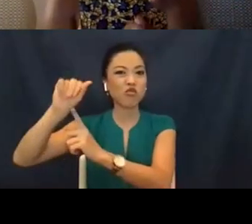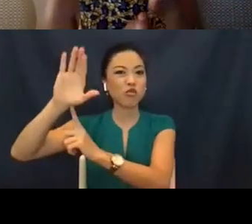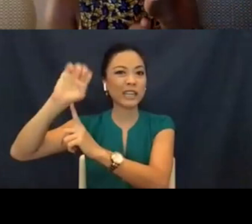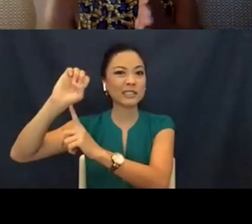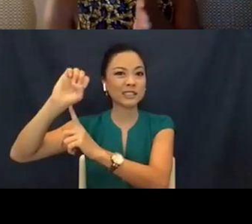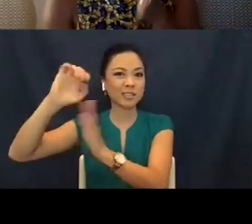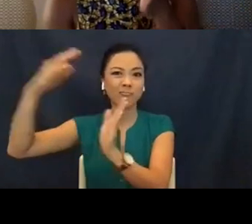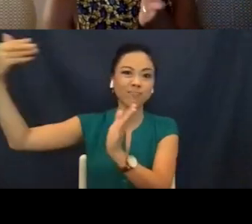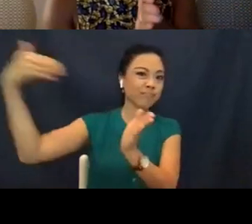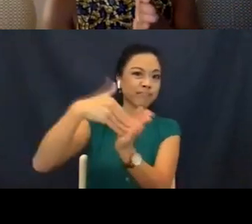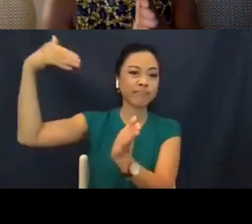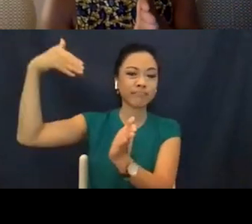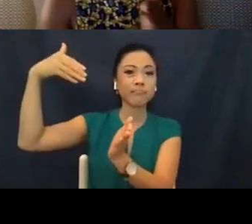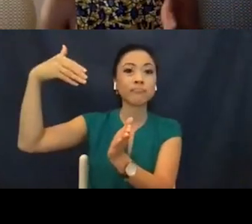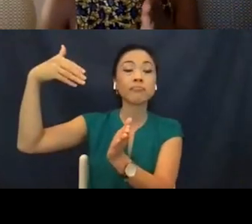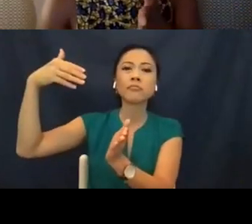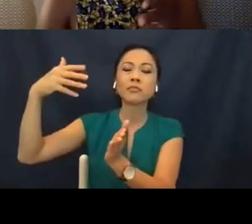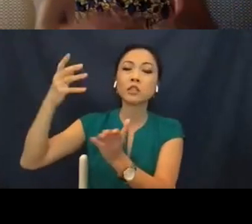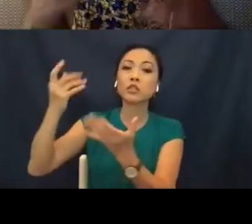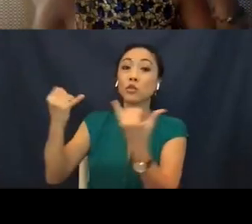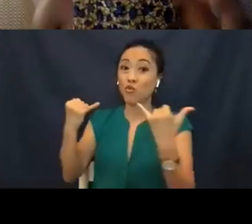opportunity, what I have been saying outside of my house